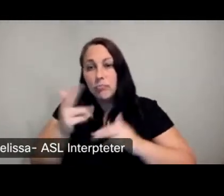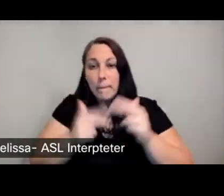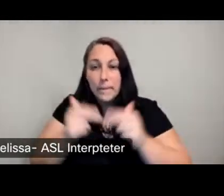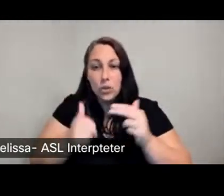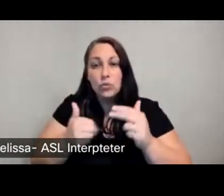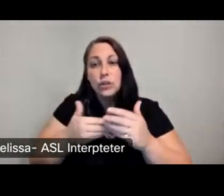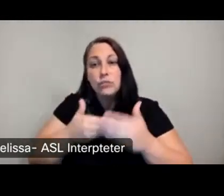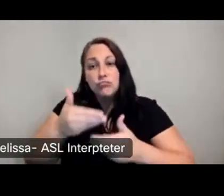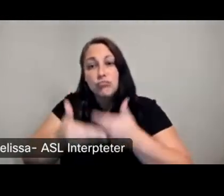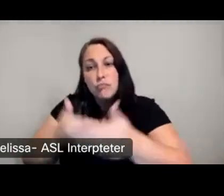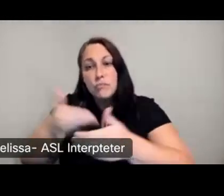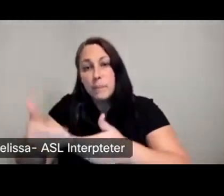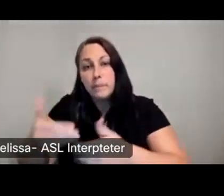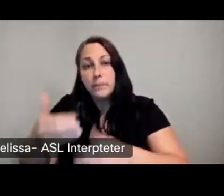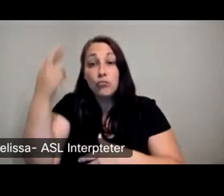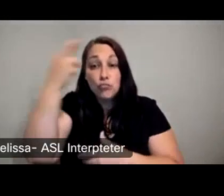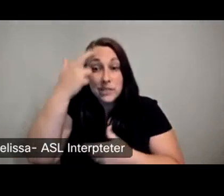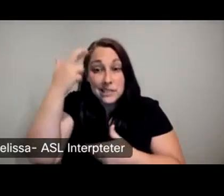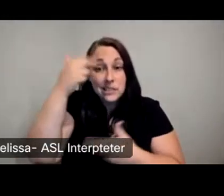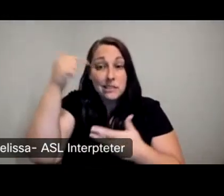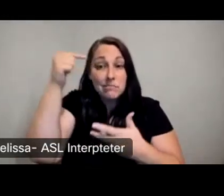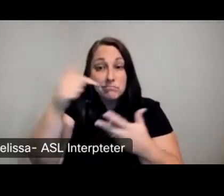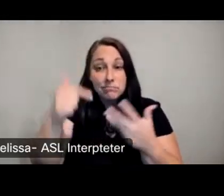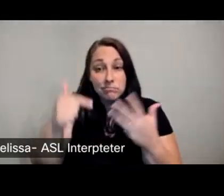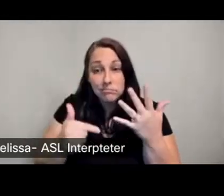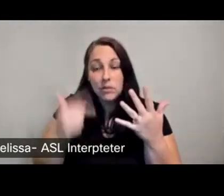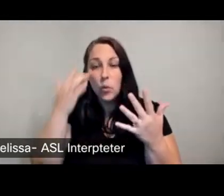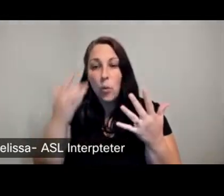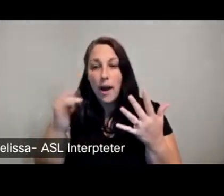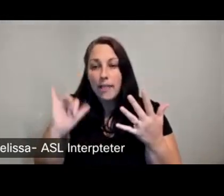what are the reasons that the root the preferred route is going